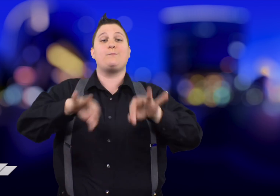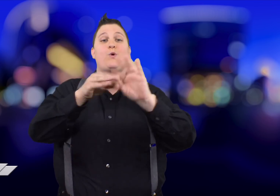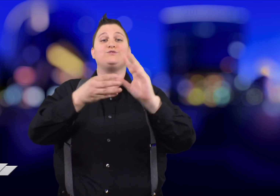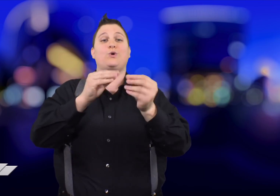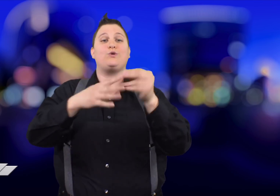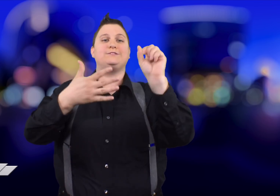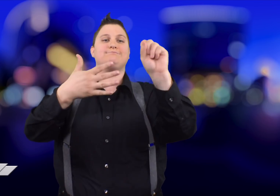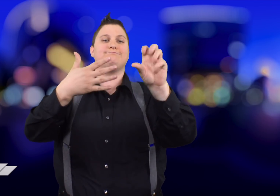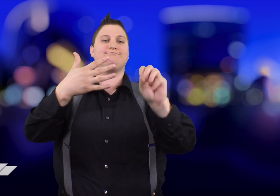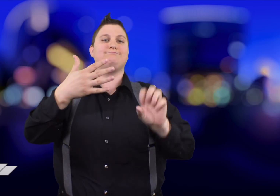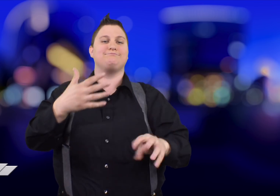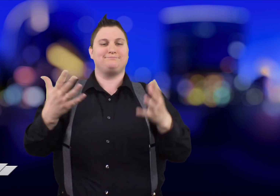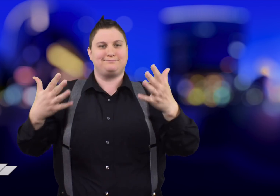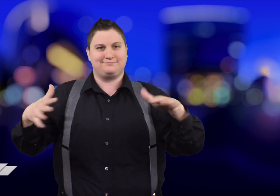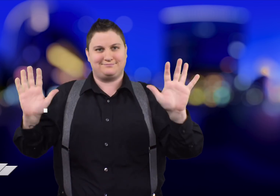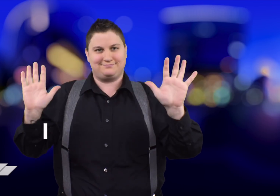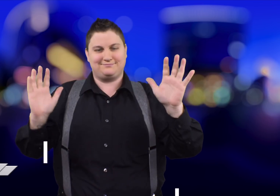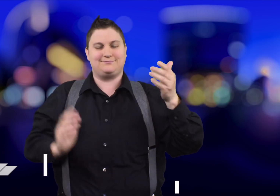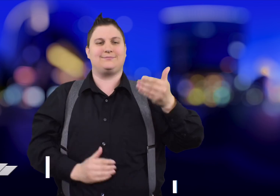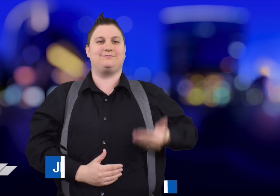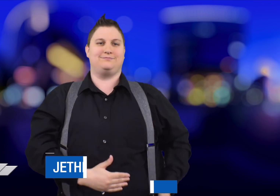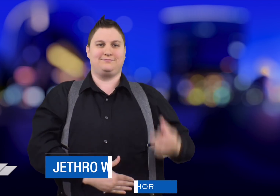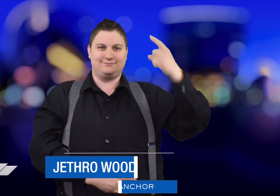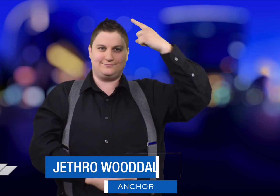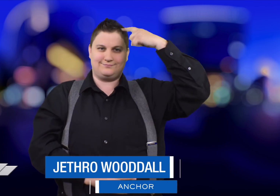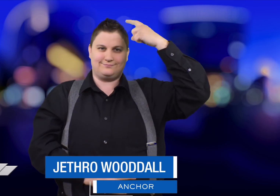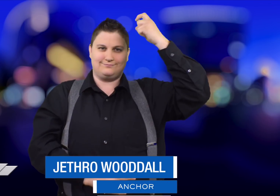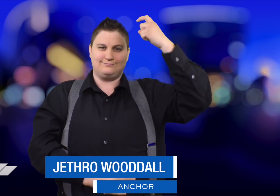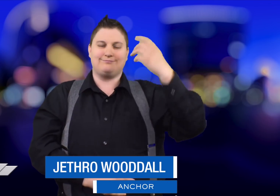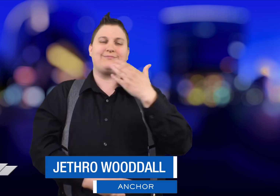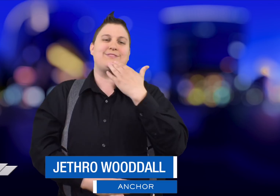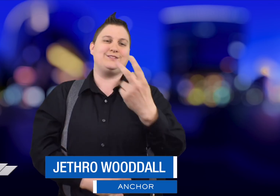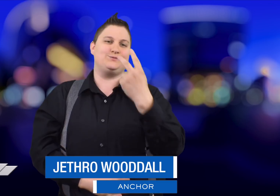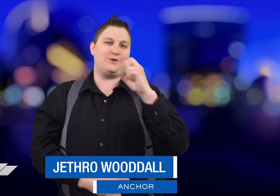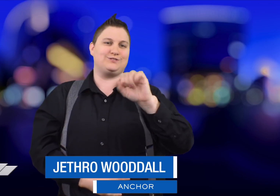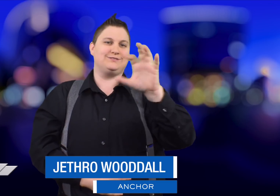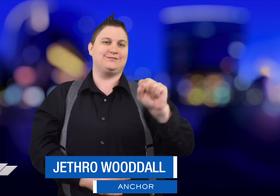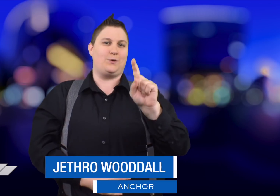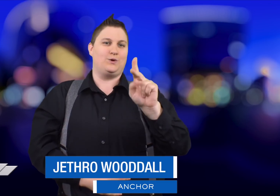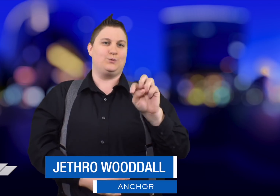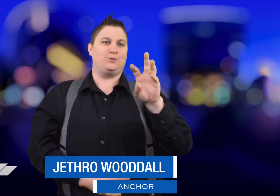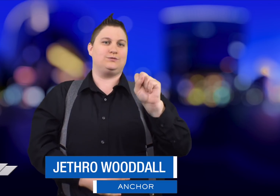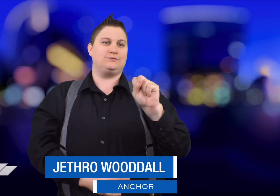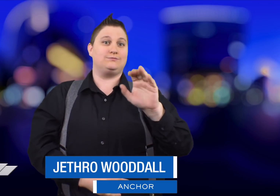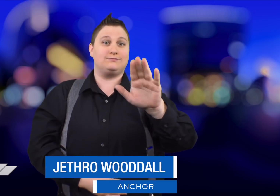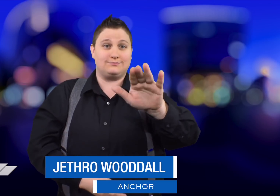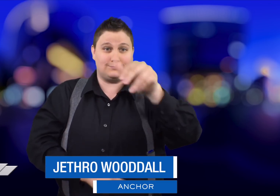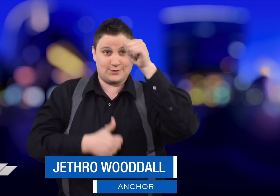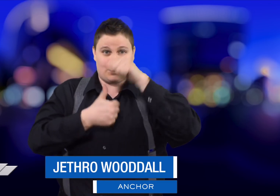And those are your top stories for today. I'm Jethro Wooddall. Thank you for watching Sign1News.